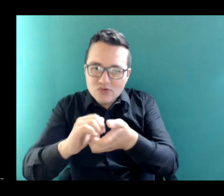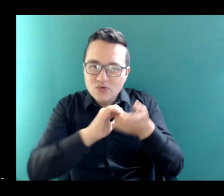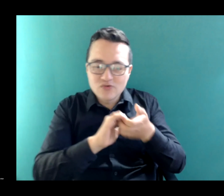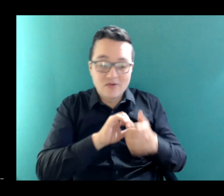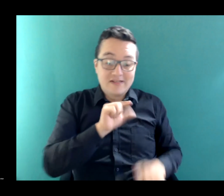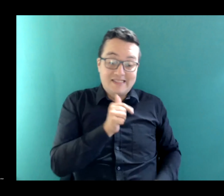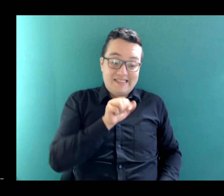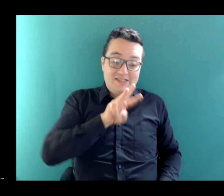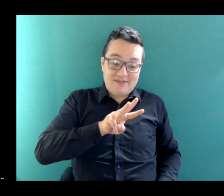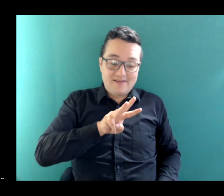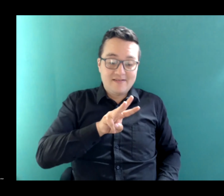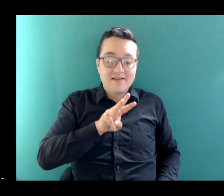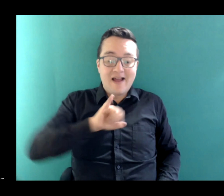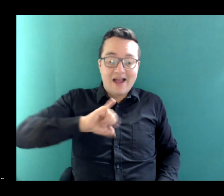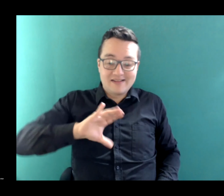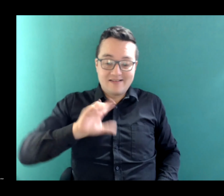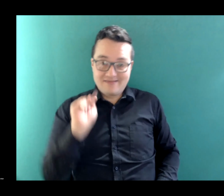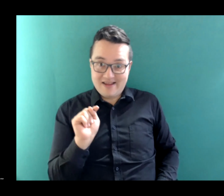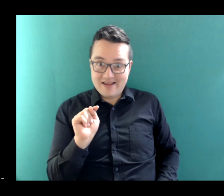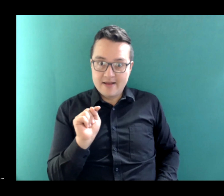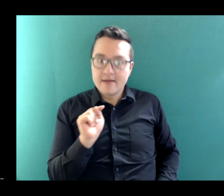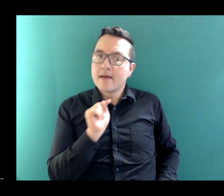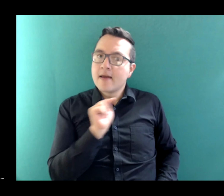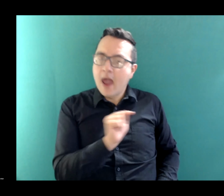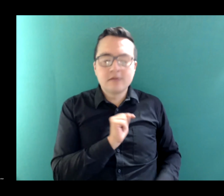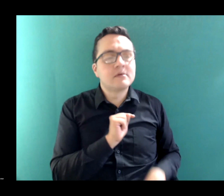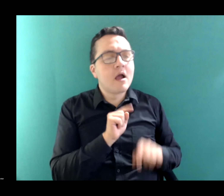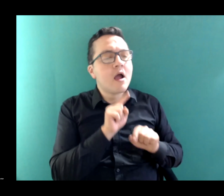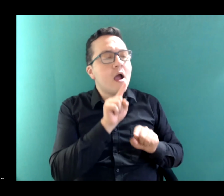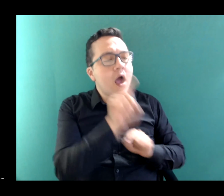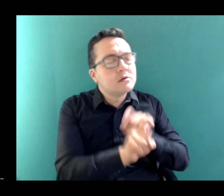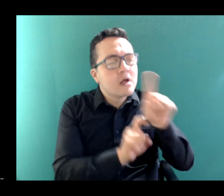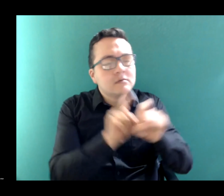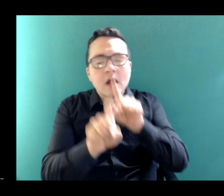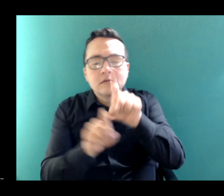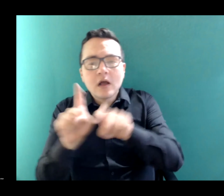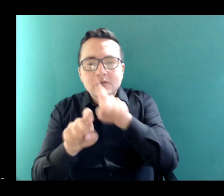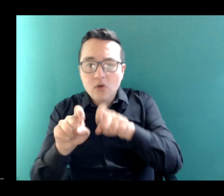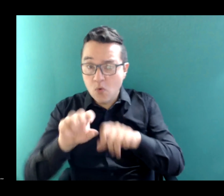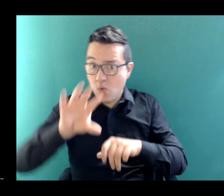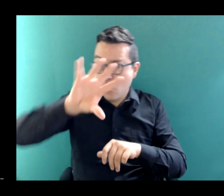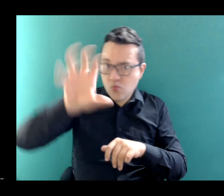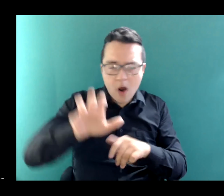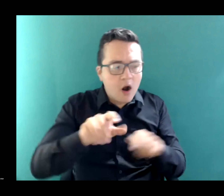There was a follow-up question I believe for Axel for the specific organizations consulted and the question was asked about Vietnam.